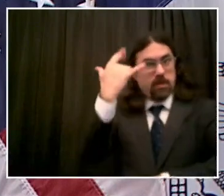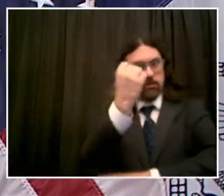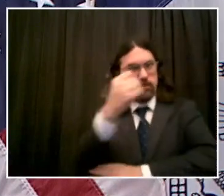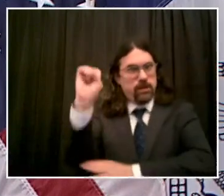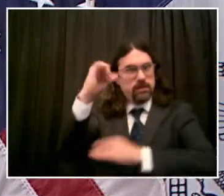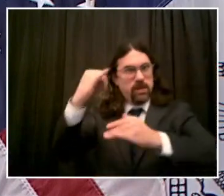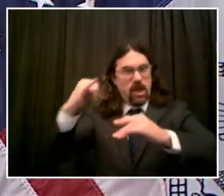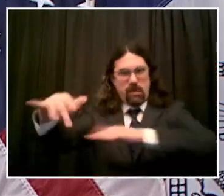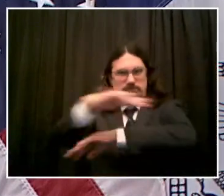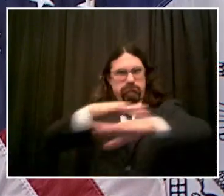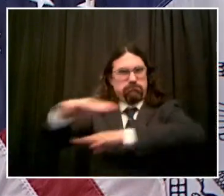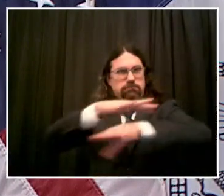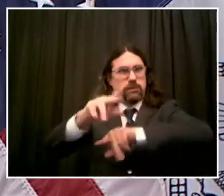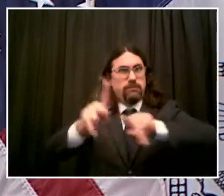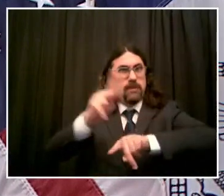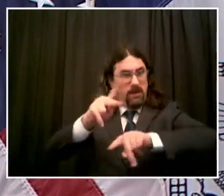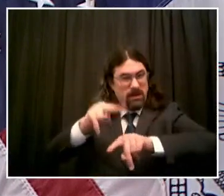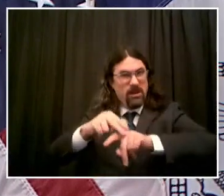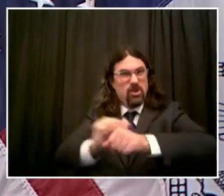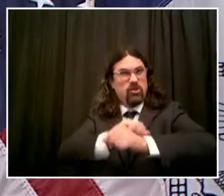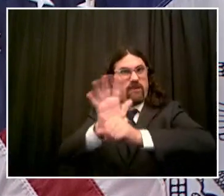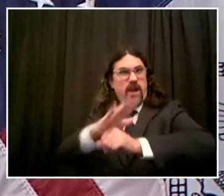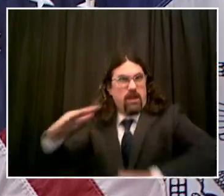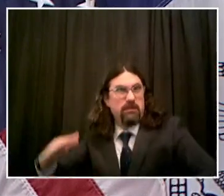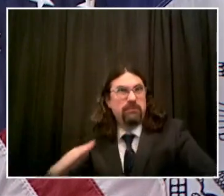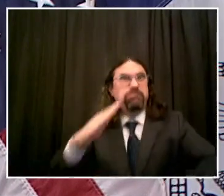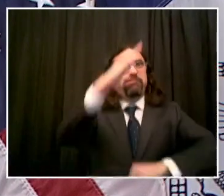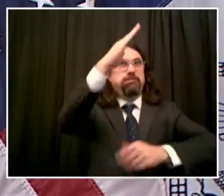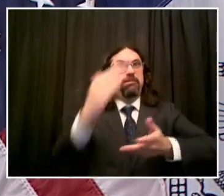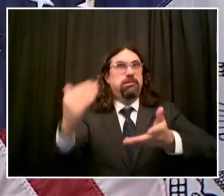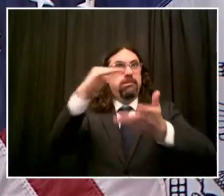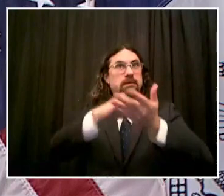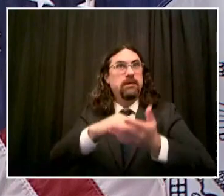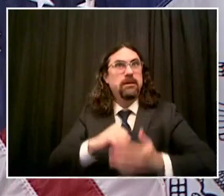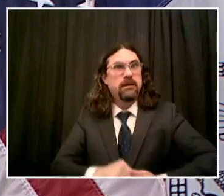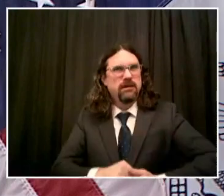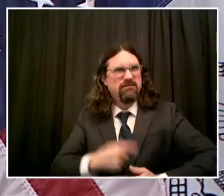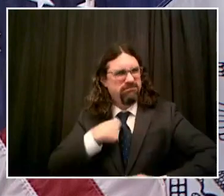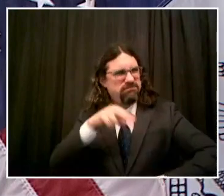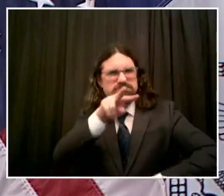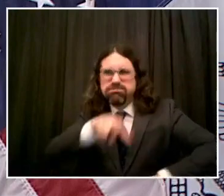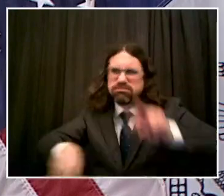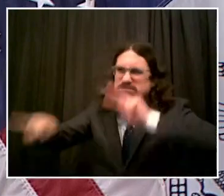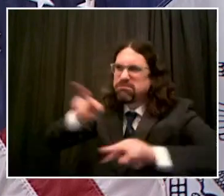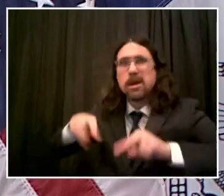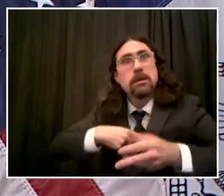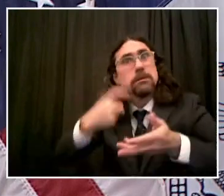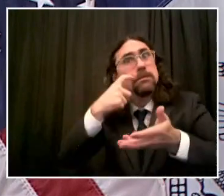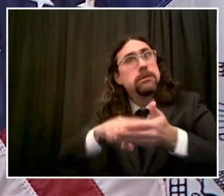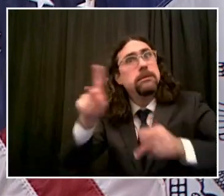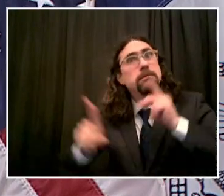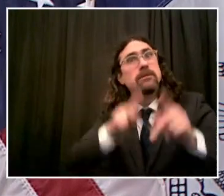SOCIALLY DISTANCING AND AT TIMES NOT WEARING FACE COVERINGS